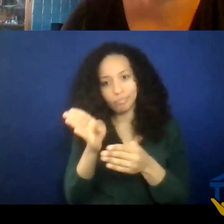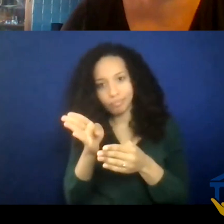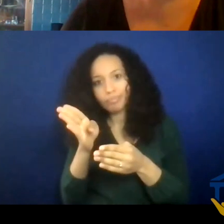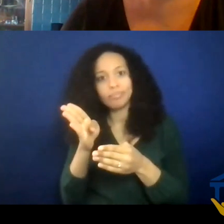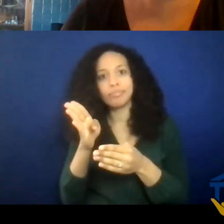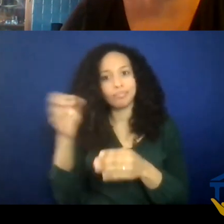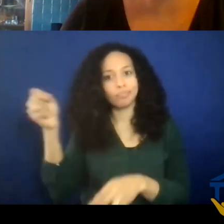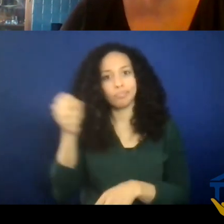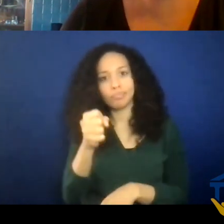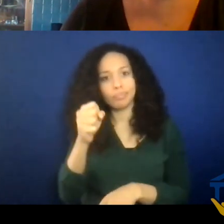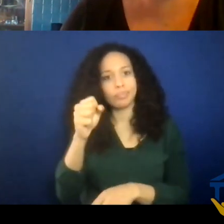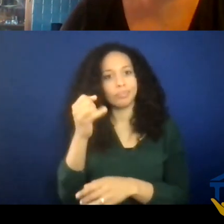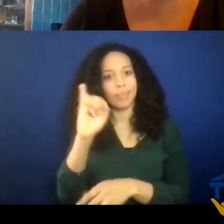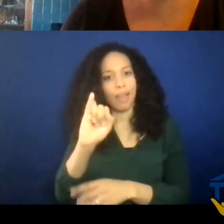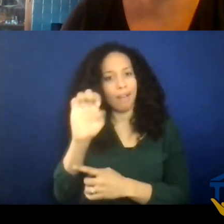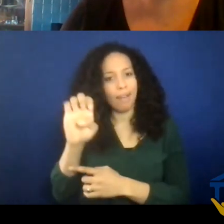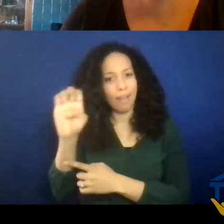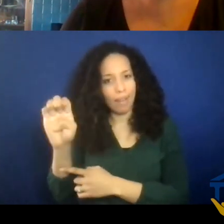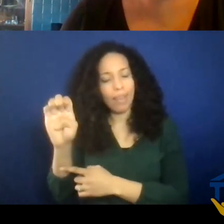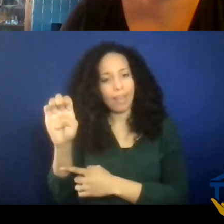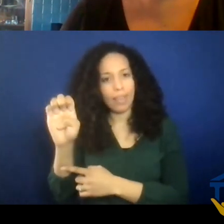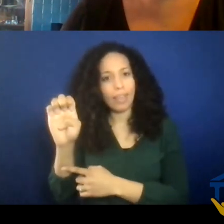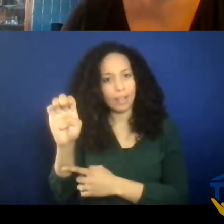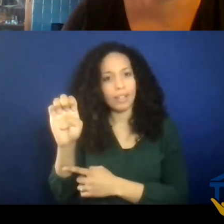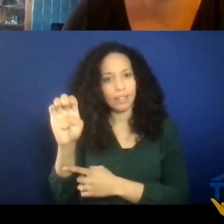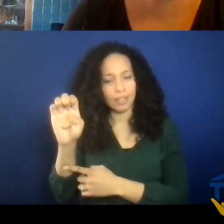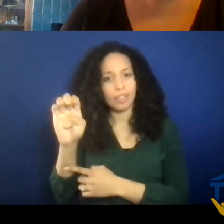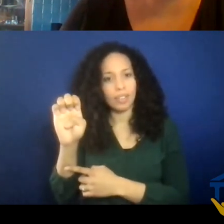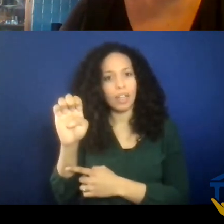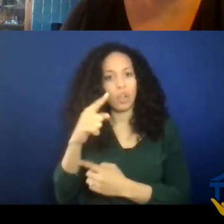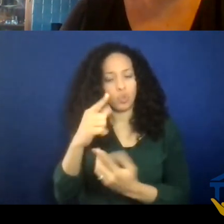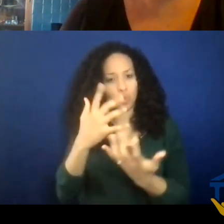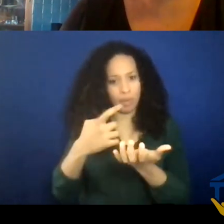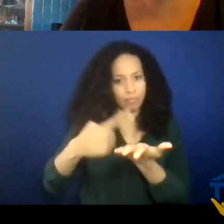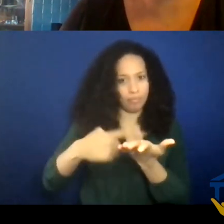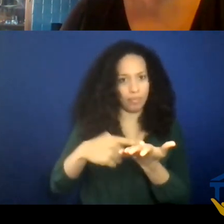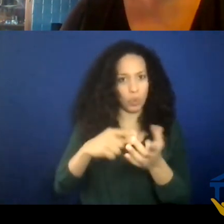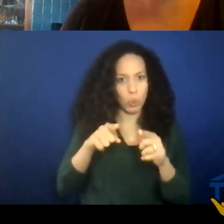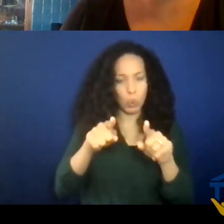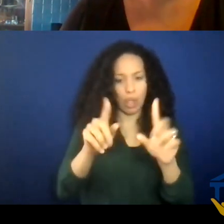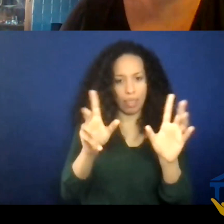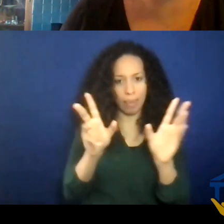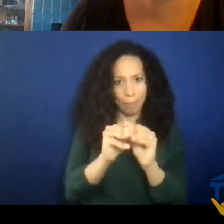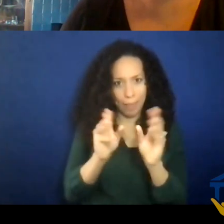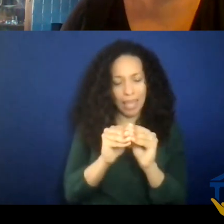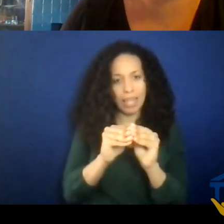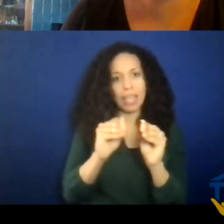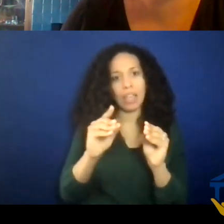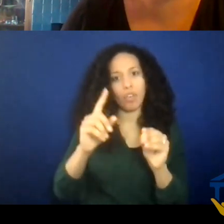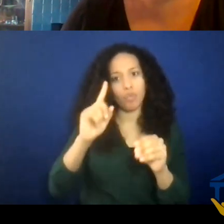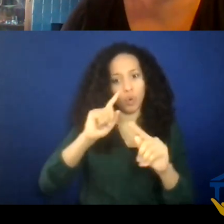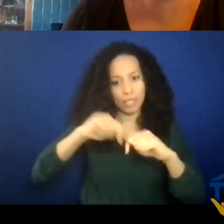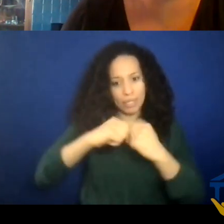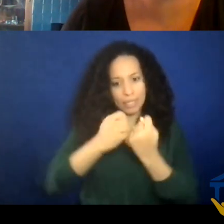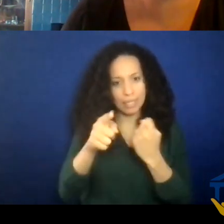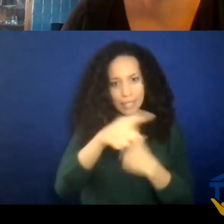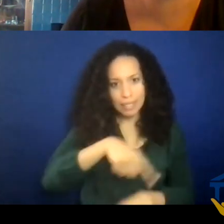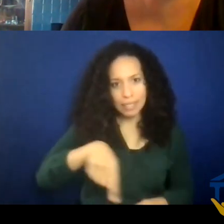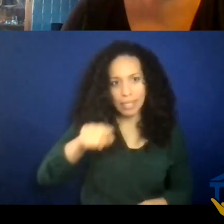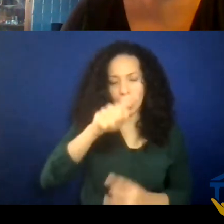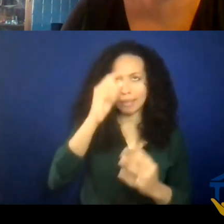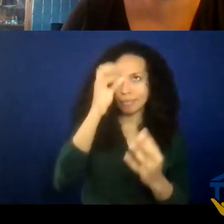bring to a meeting for the team to consider and for the team to, you know, to benefit the team